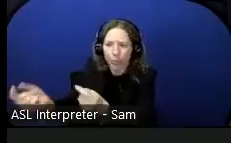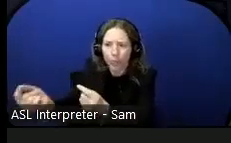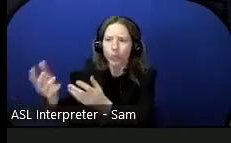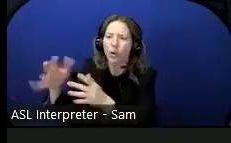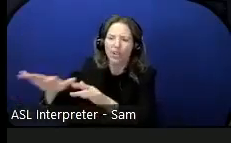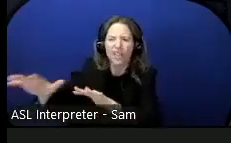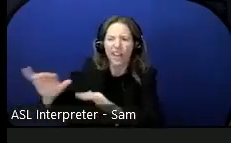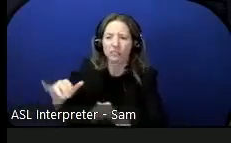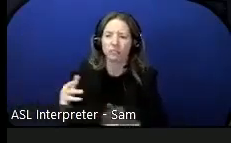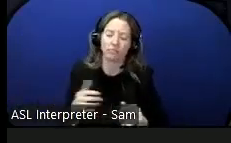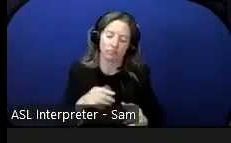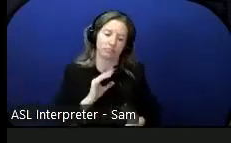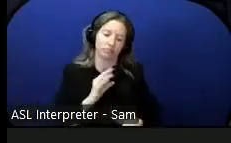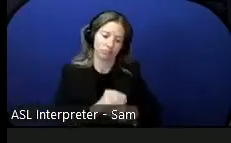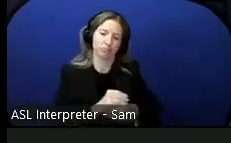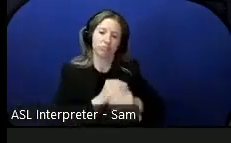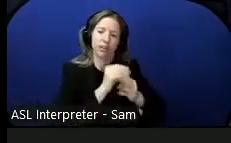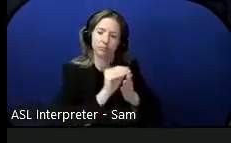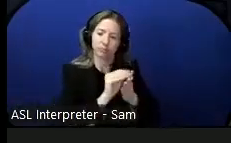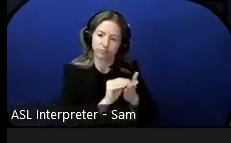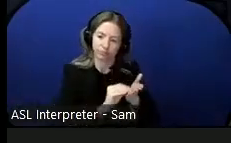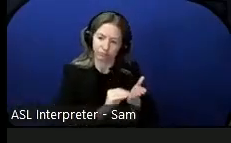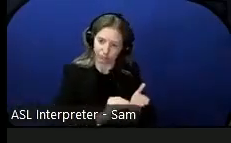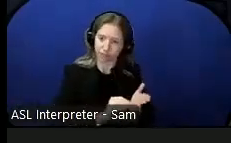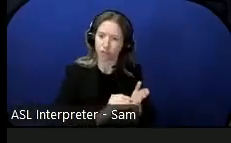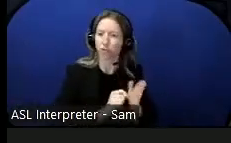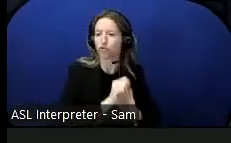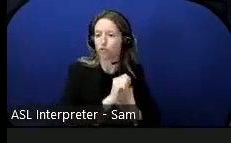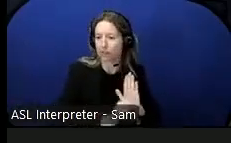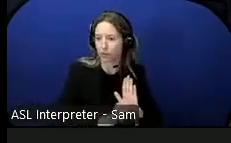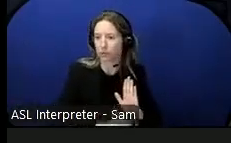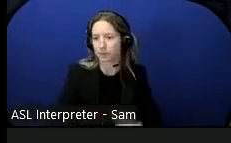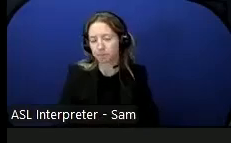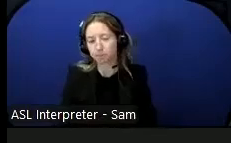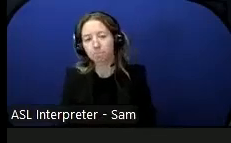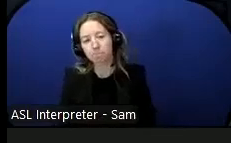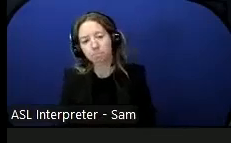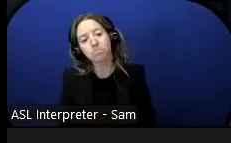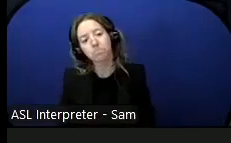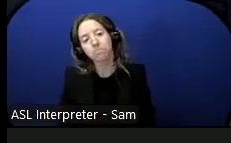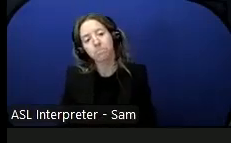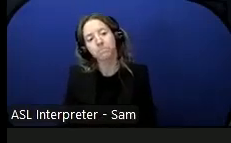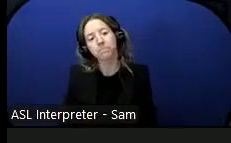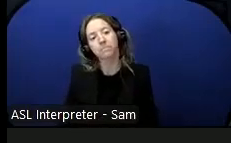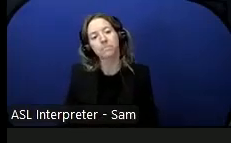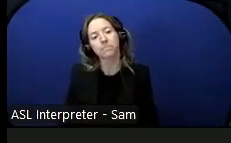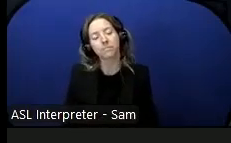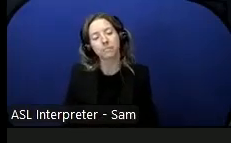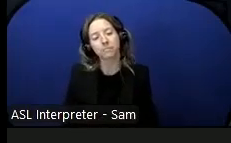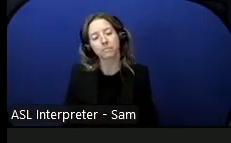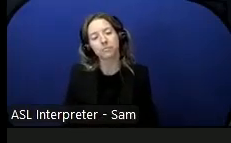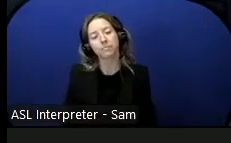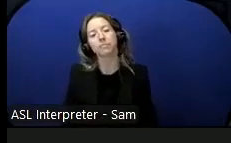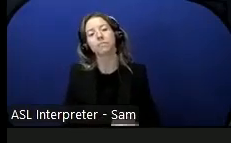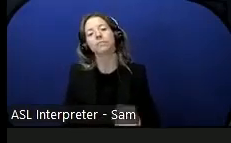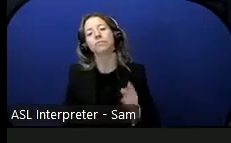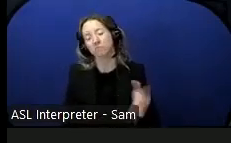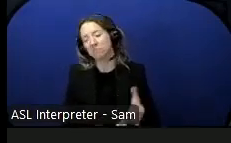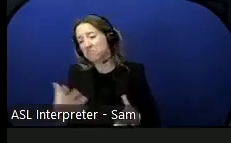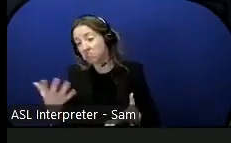all in the context described in the same order that it appears in the video. Sign language can also additionally be a huge boon